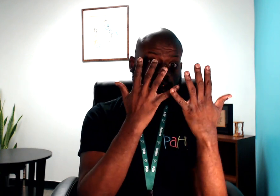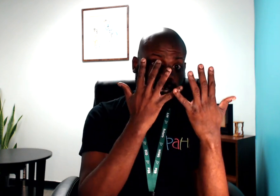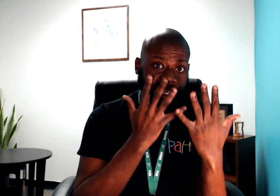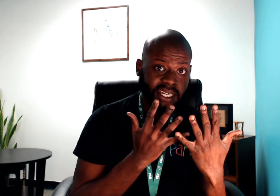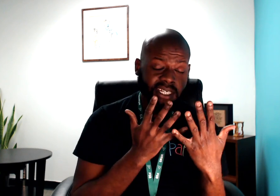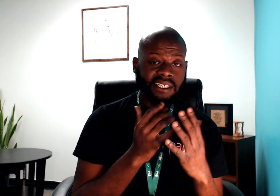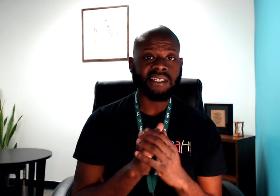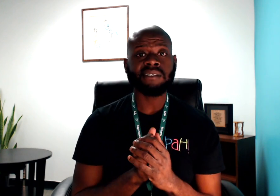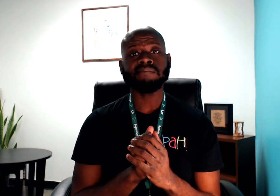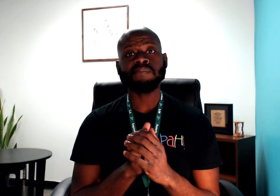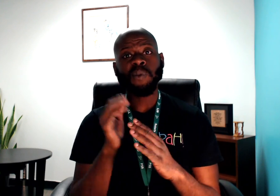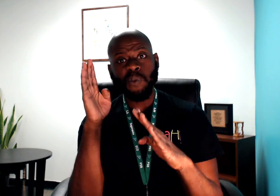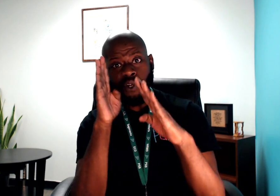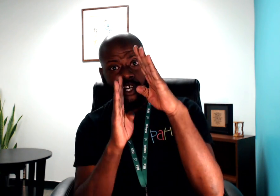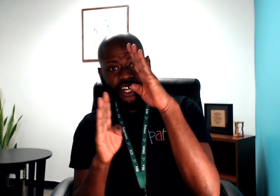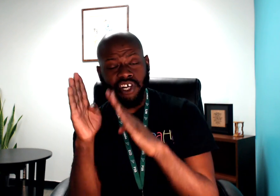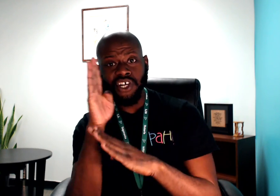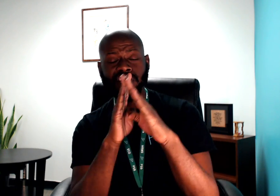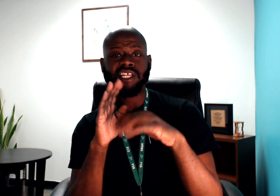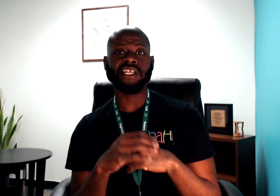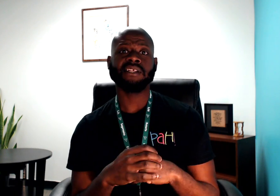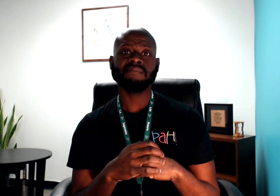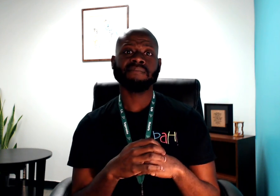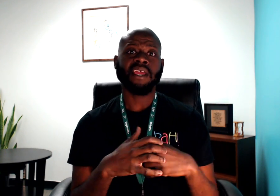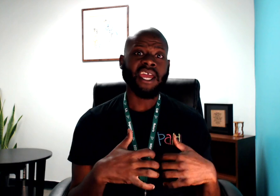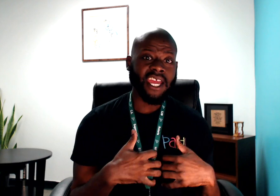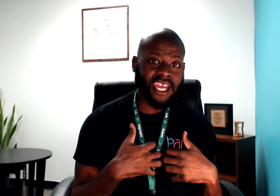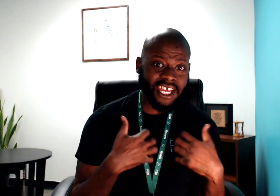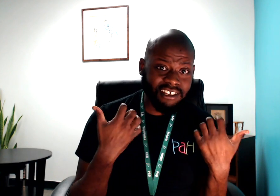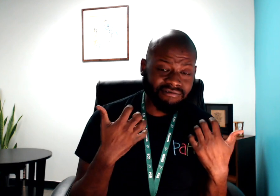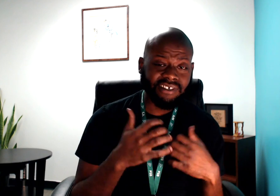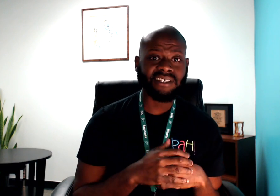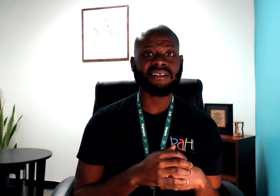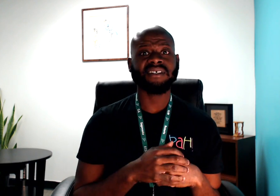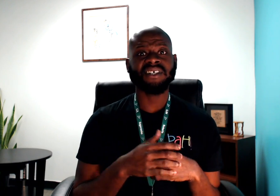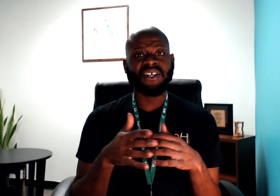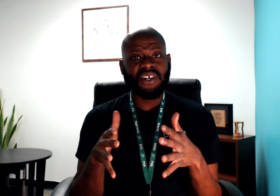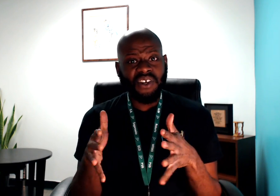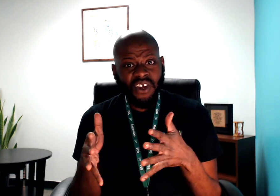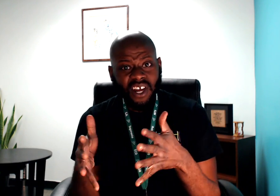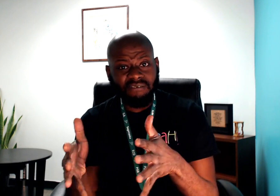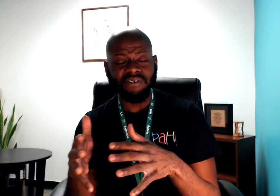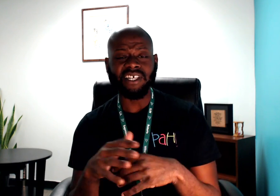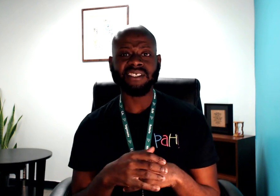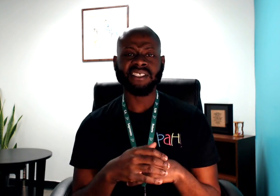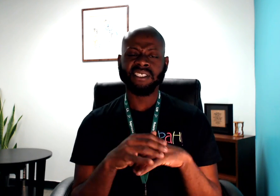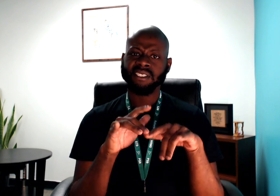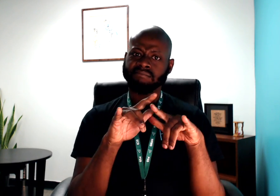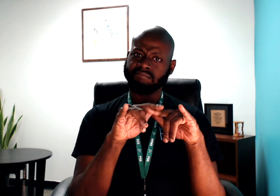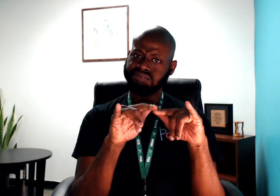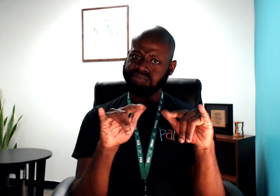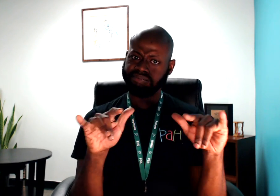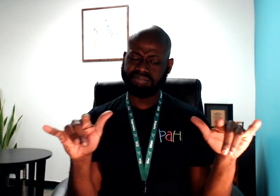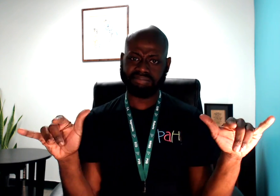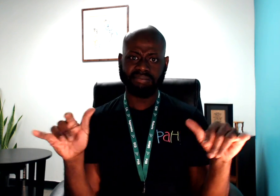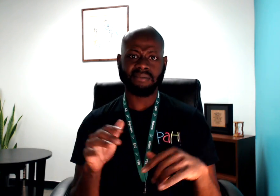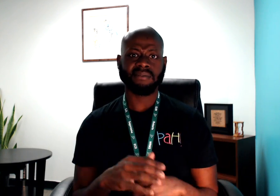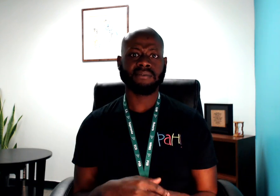Sad, Worried, Angry, Nervous, and many more.